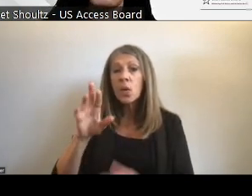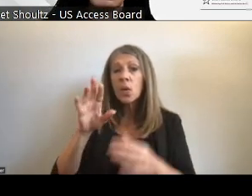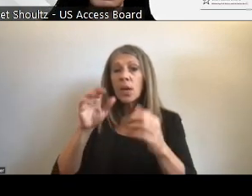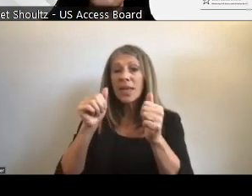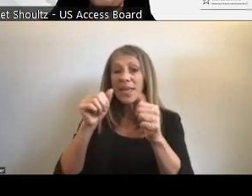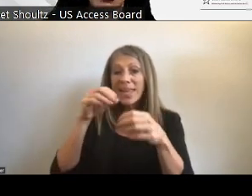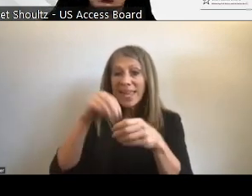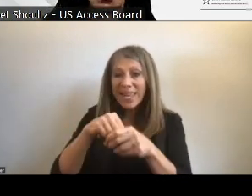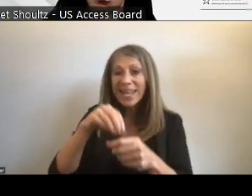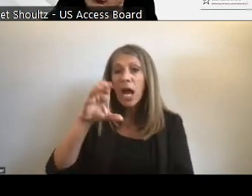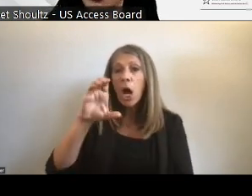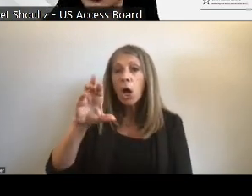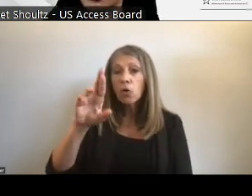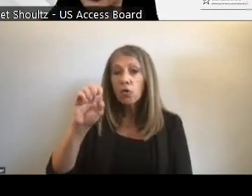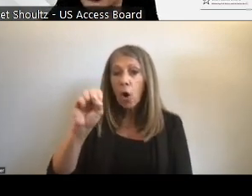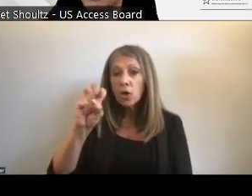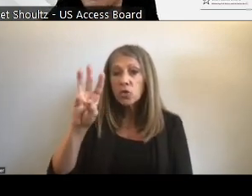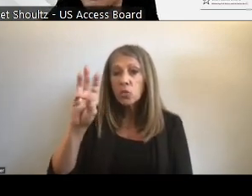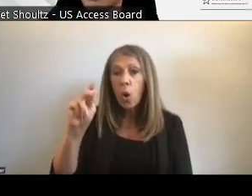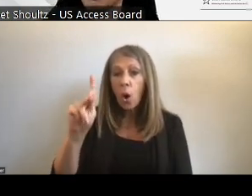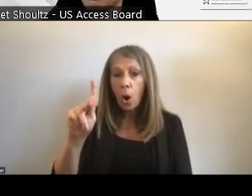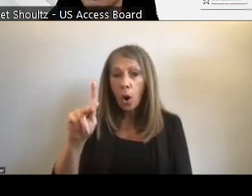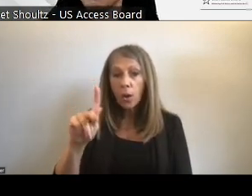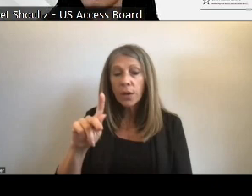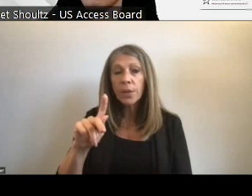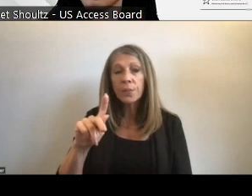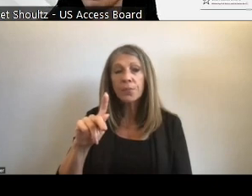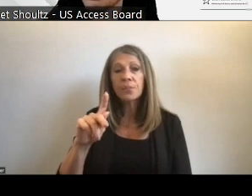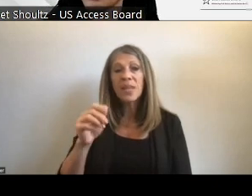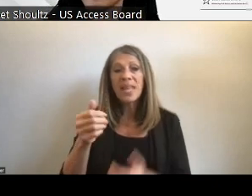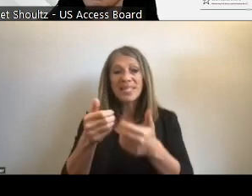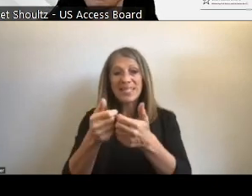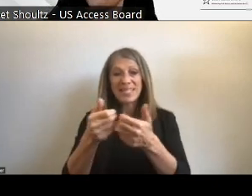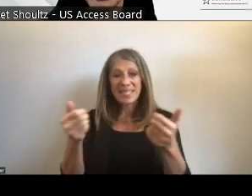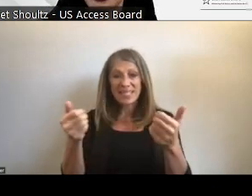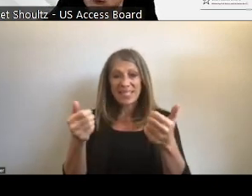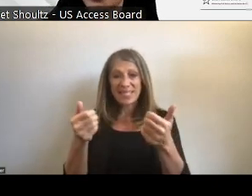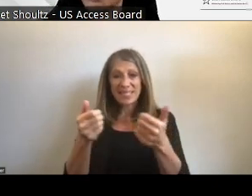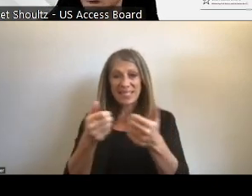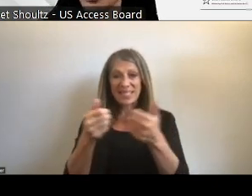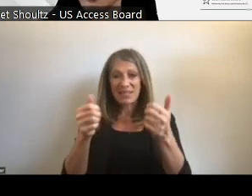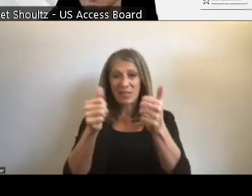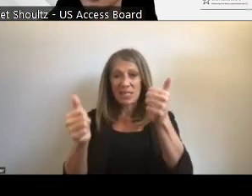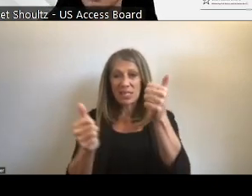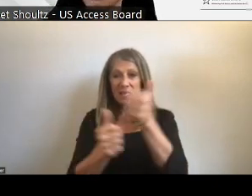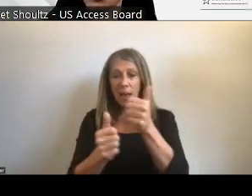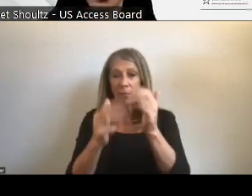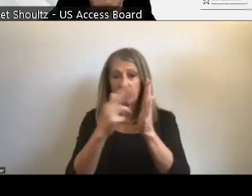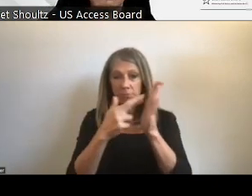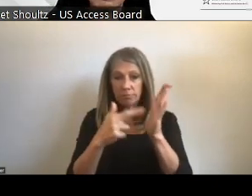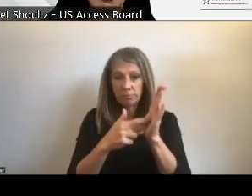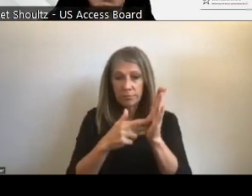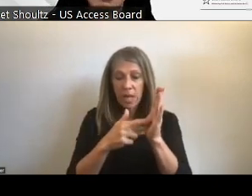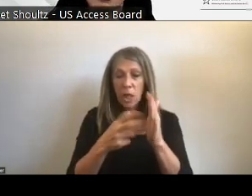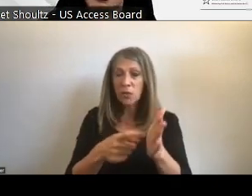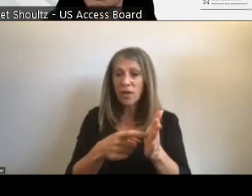within a crosswalk, and they are separate sub-provisions, the requirement is still the